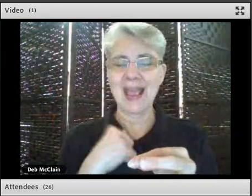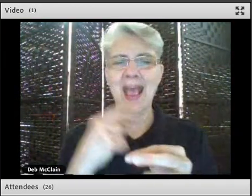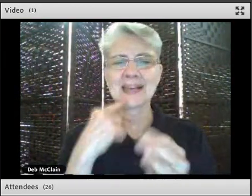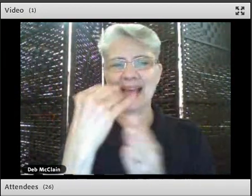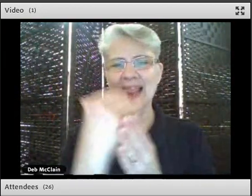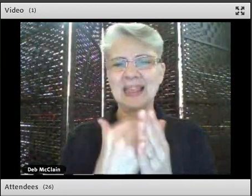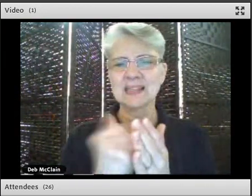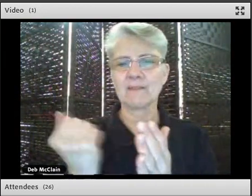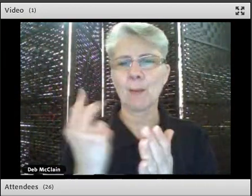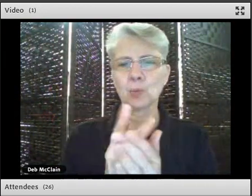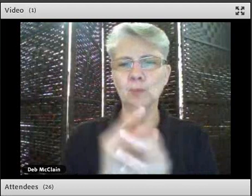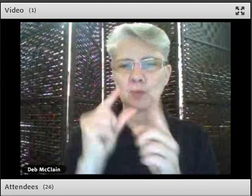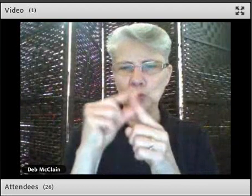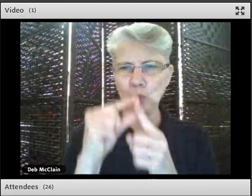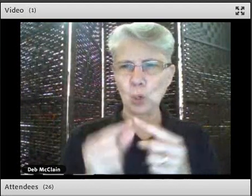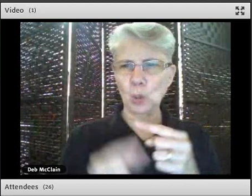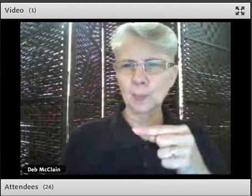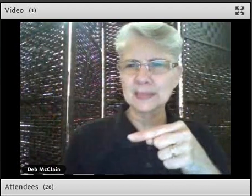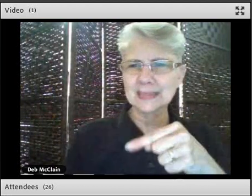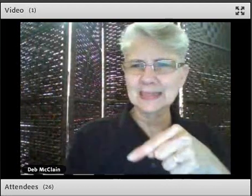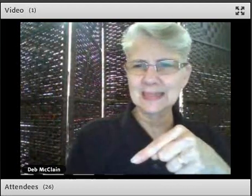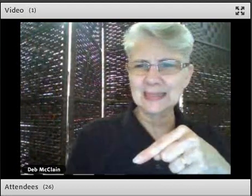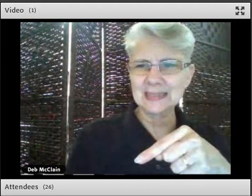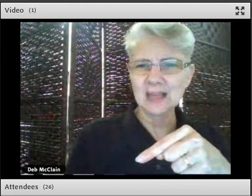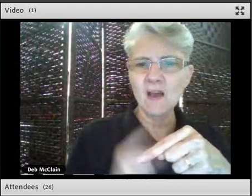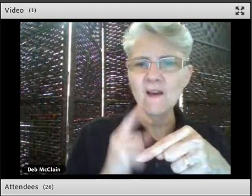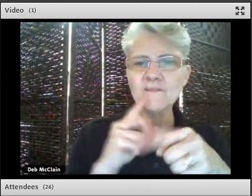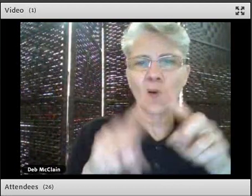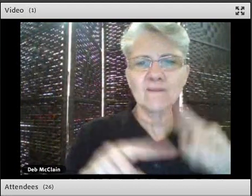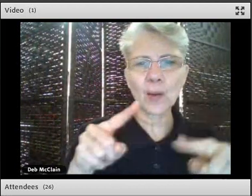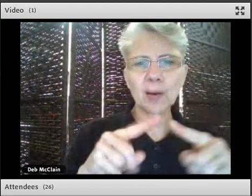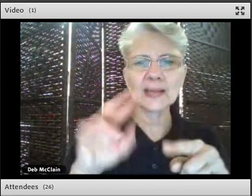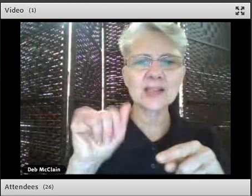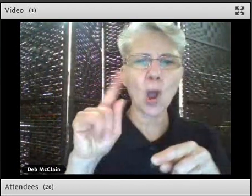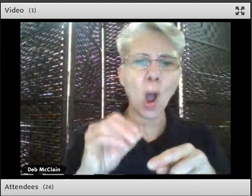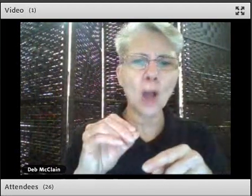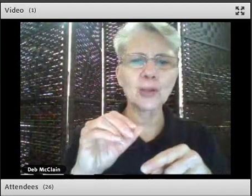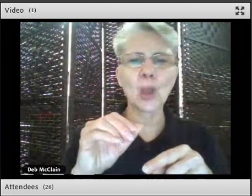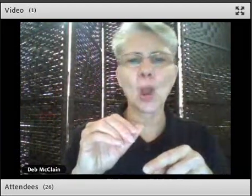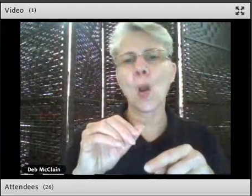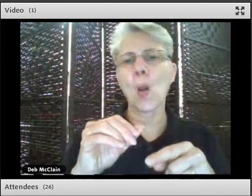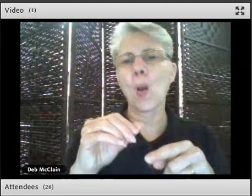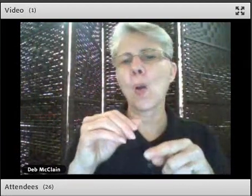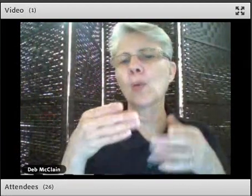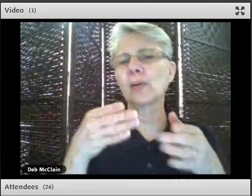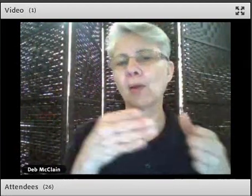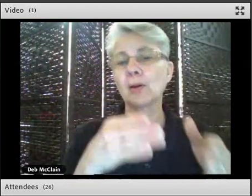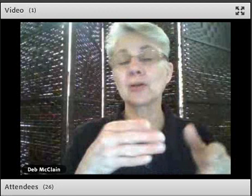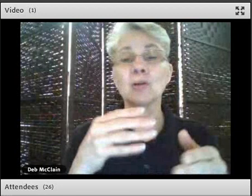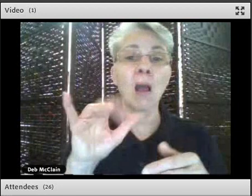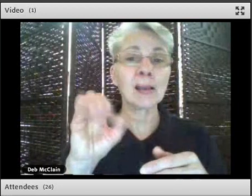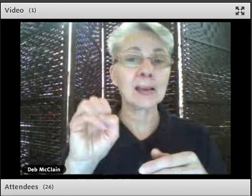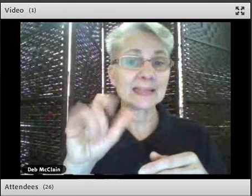So if you've got an audiocassette, you would use that term. It's all one word, "audiocassette."